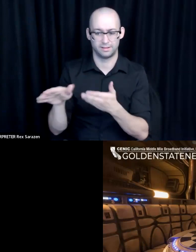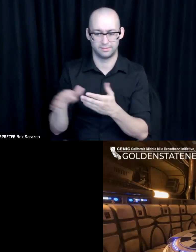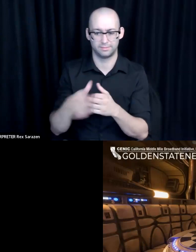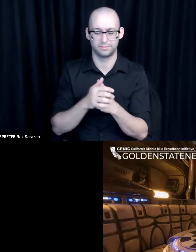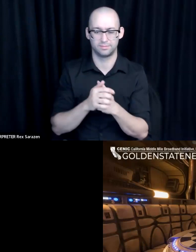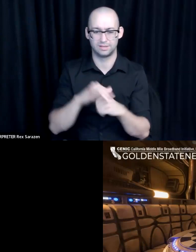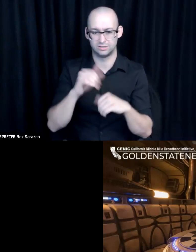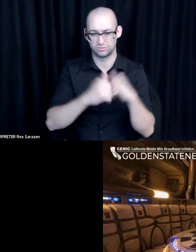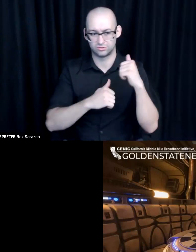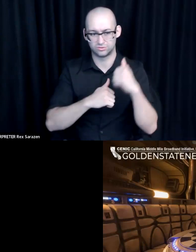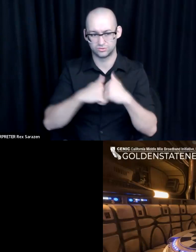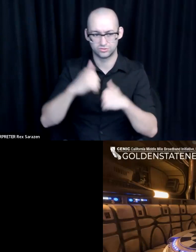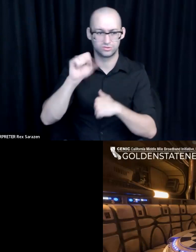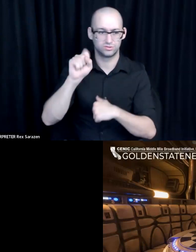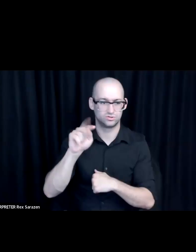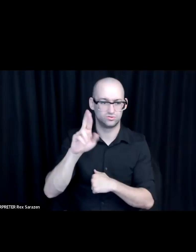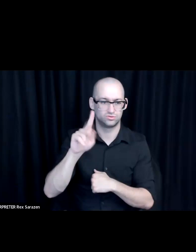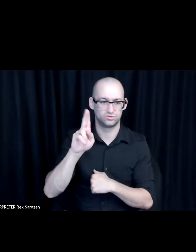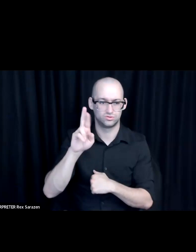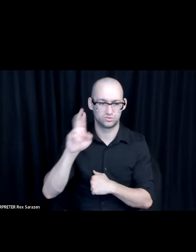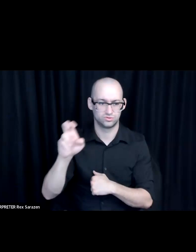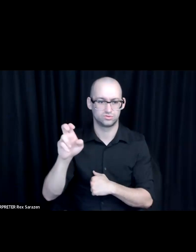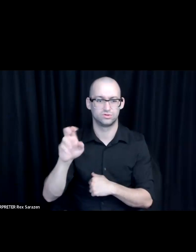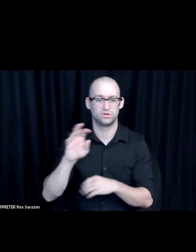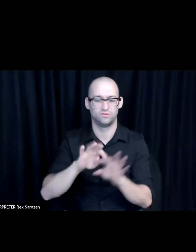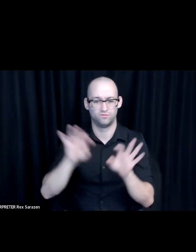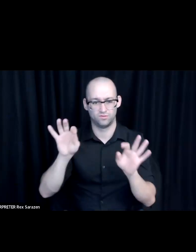and we don't necessarily know what that looks like that could have potentially